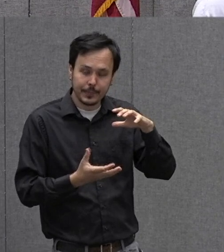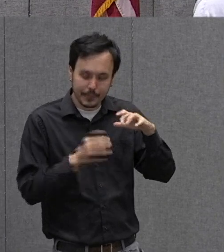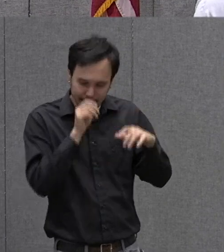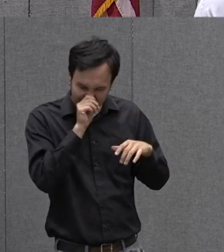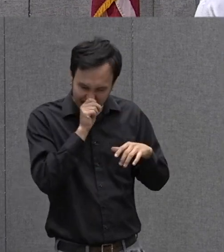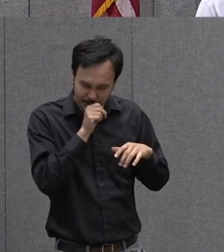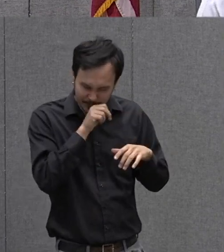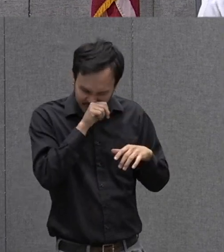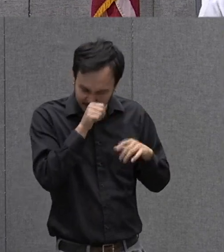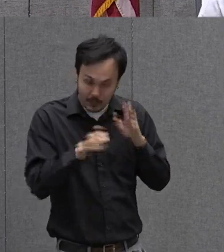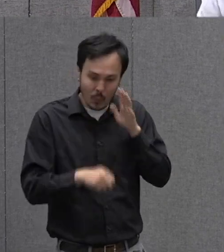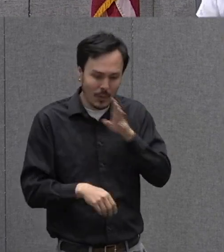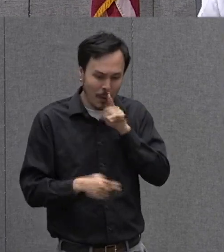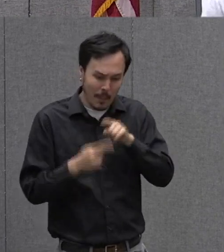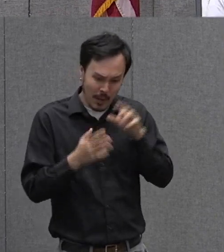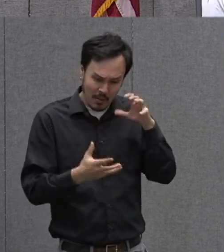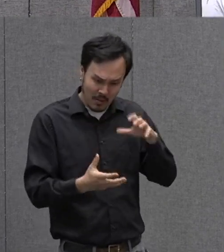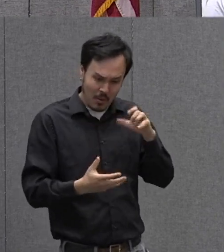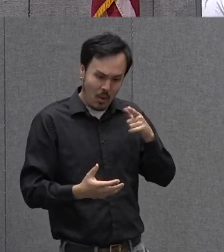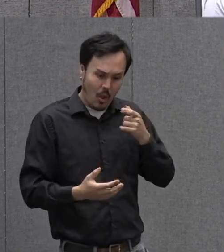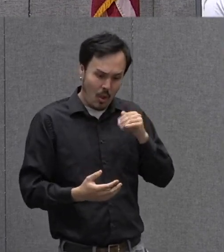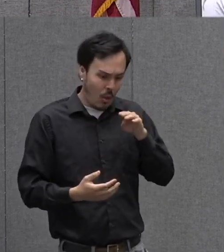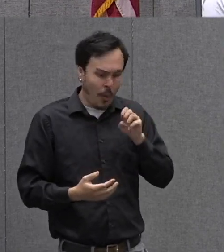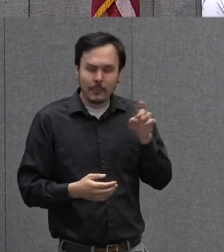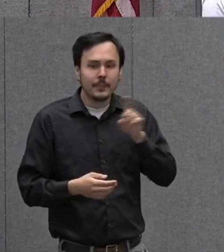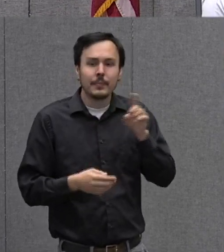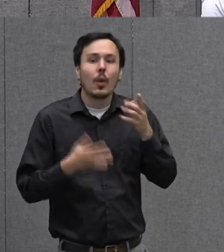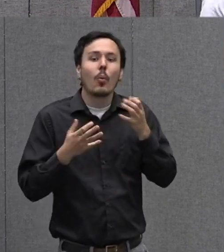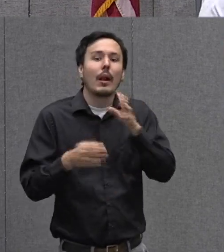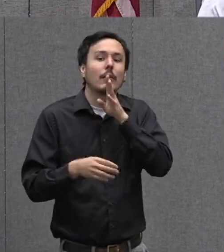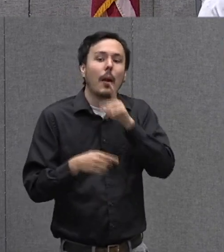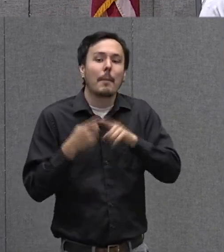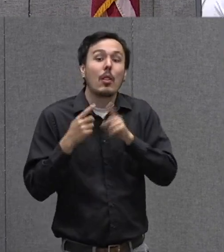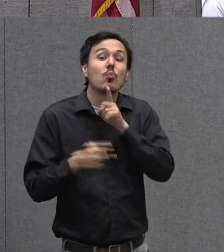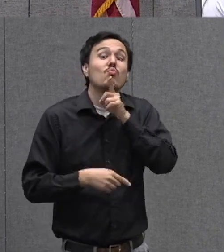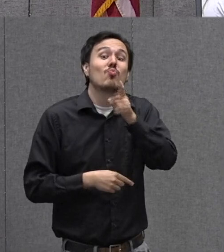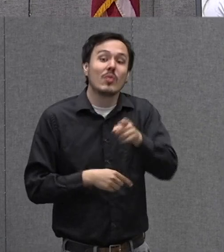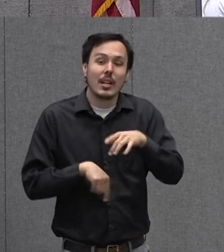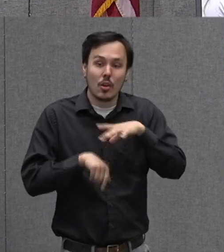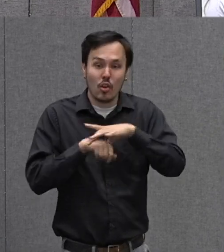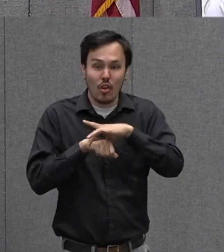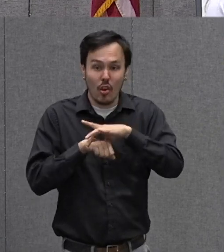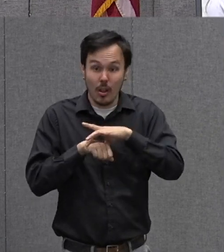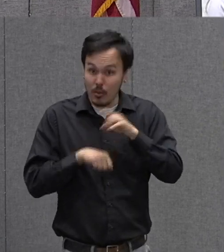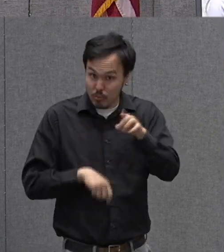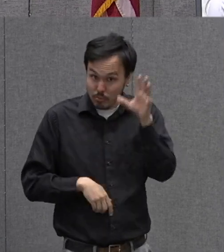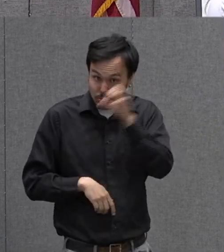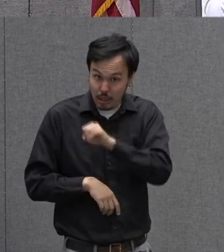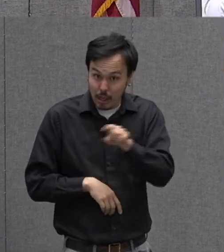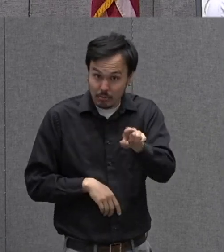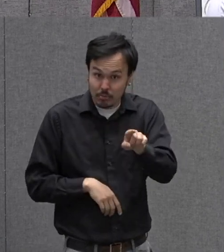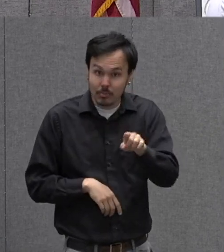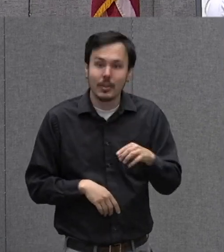we're gonna talk about real Earth today. Were you able to guess Earth? I hope you were.